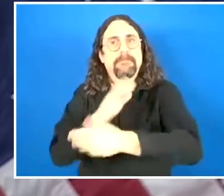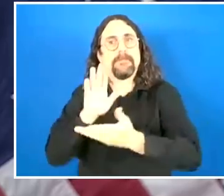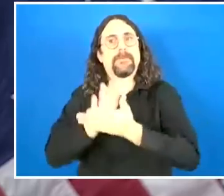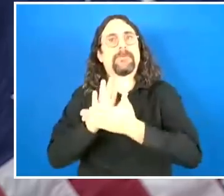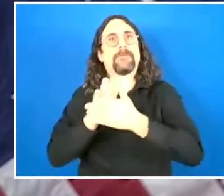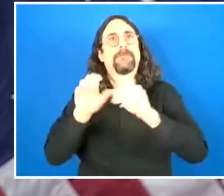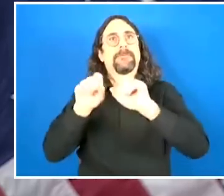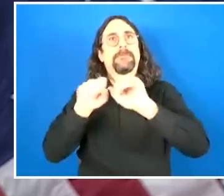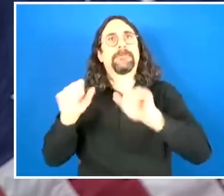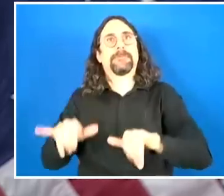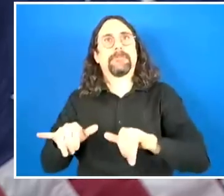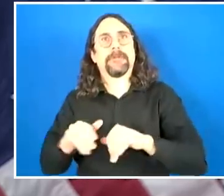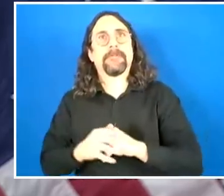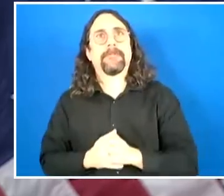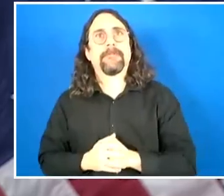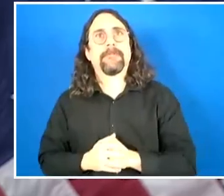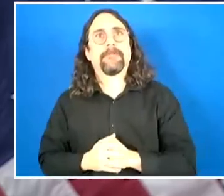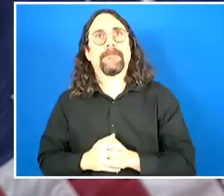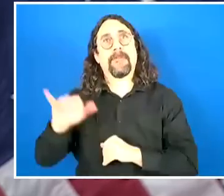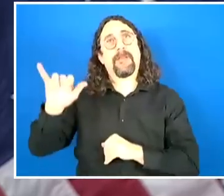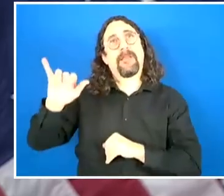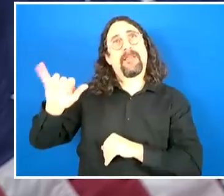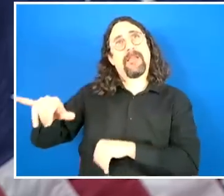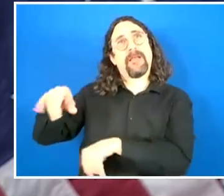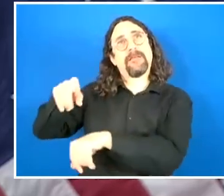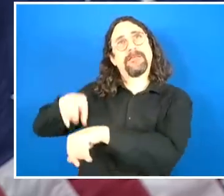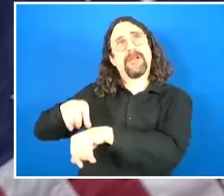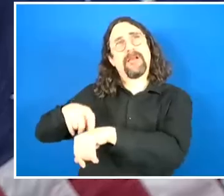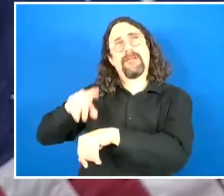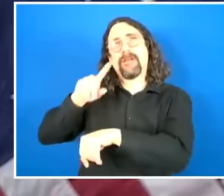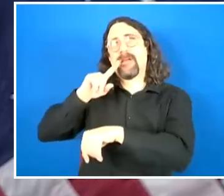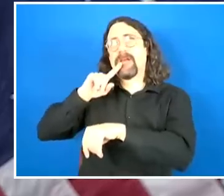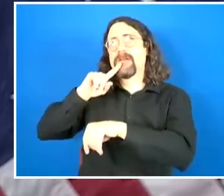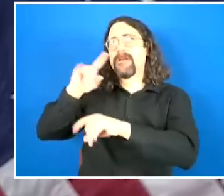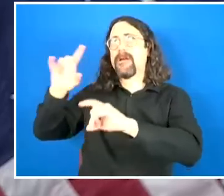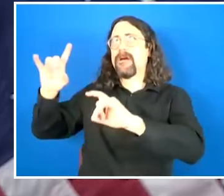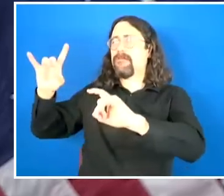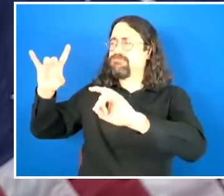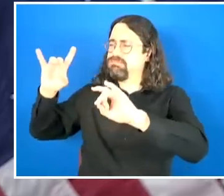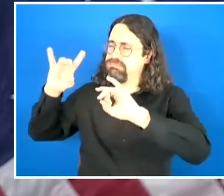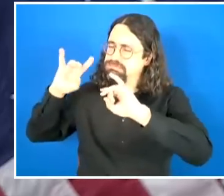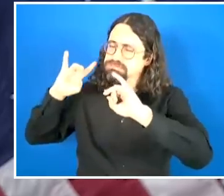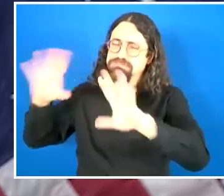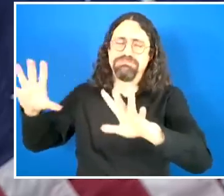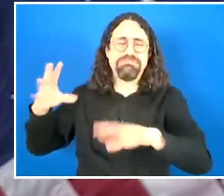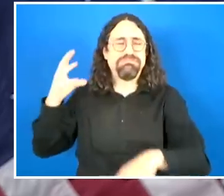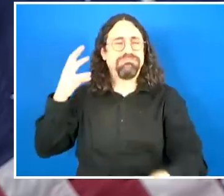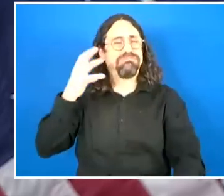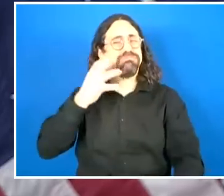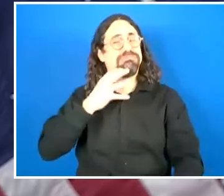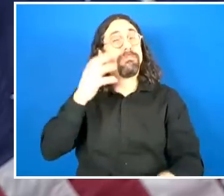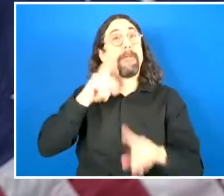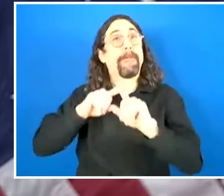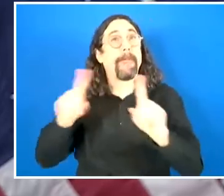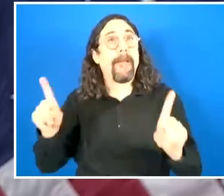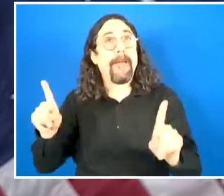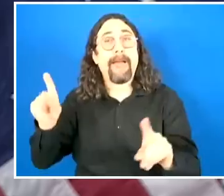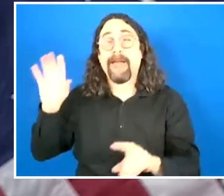THROUGH AND EVERYONE IN HOUSTON WENT THROUGH BECAUSE HE HAD THIS CLEAR SPIRIT, THIS CAN- DOATTITUDE, THIS BELIEF THAT ANY CHALLENGE